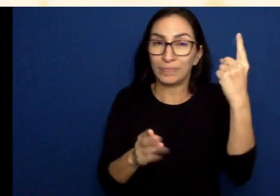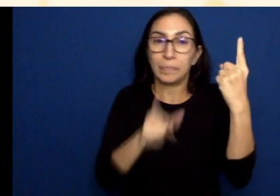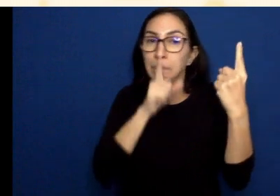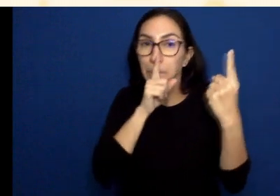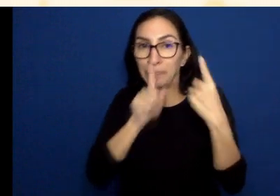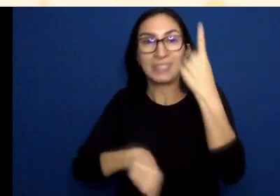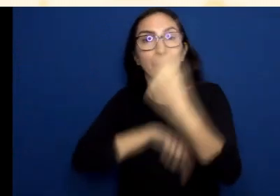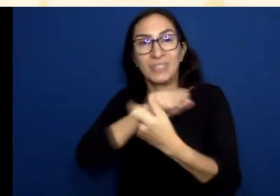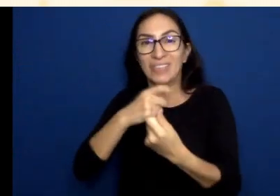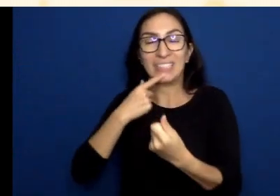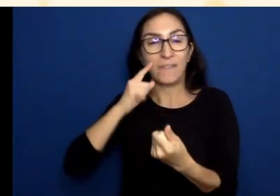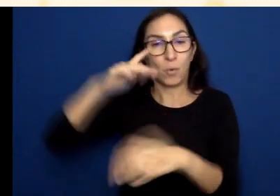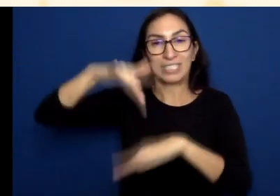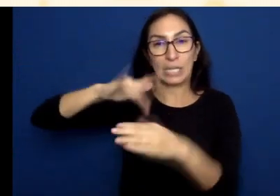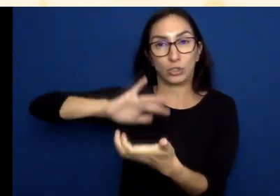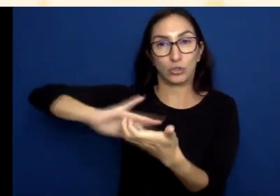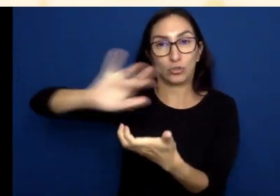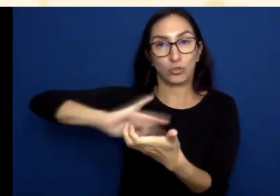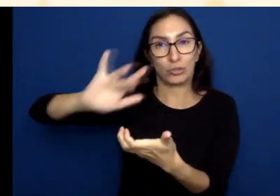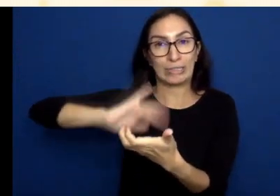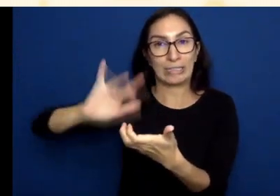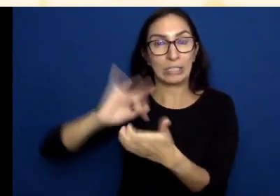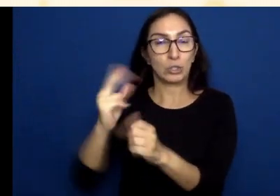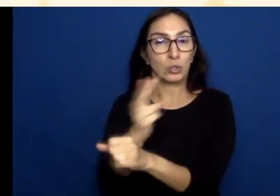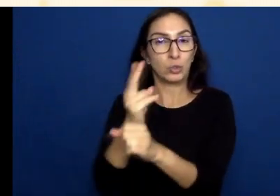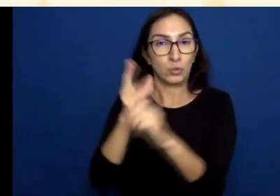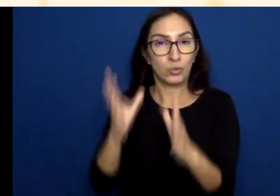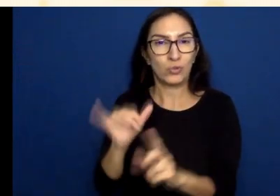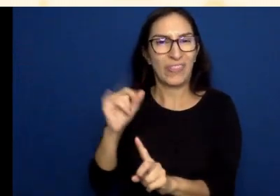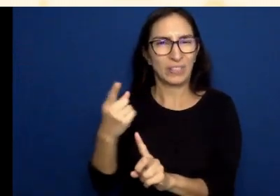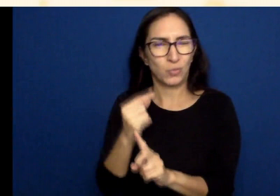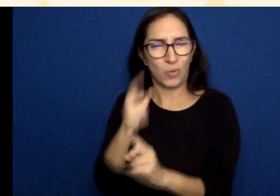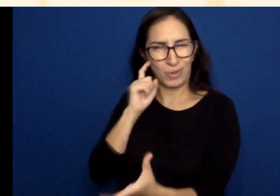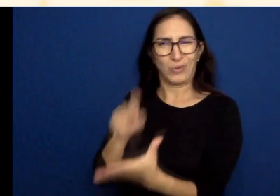But not all aspects of mobile accessibility are specifically covered by WCAG 2.